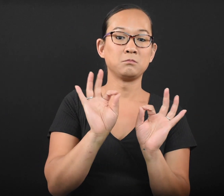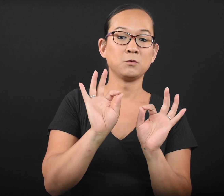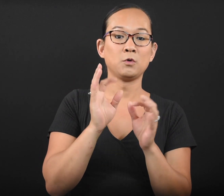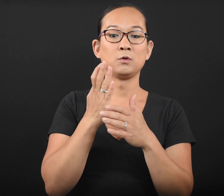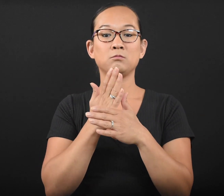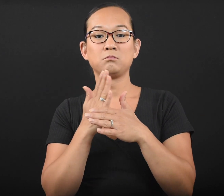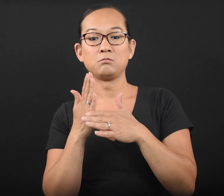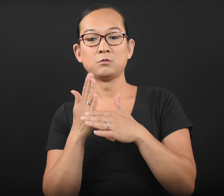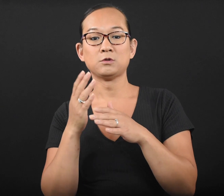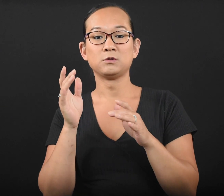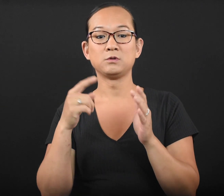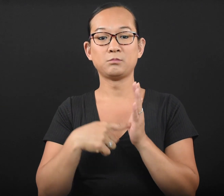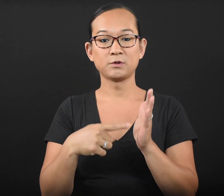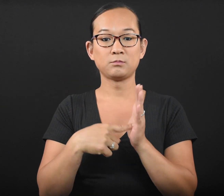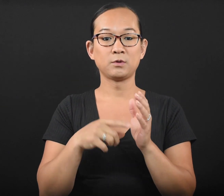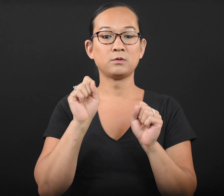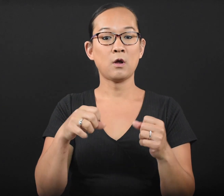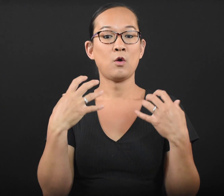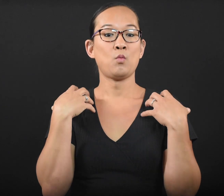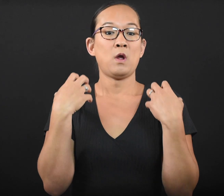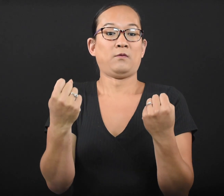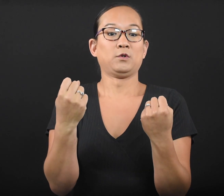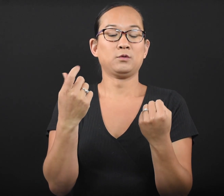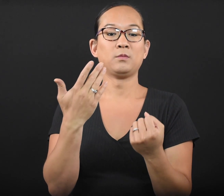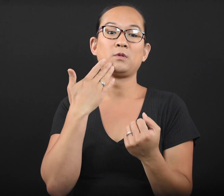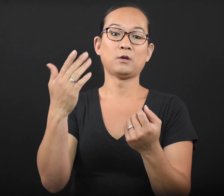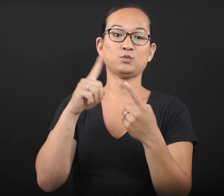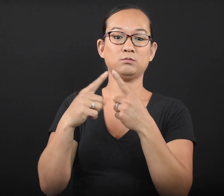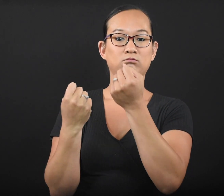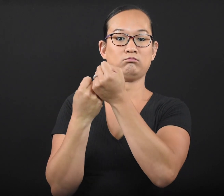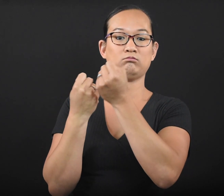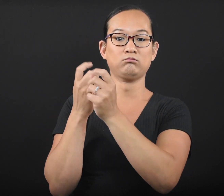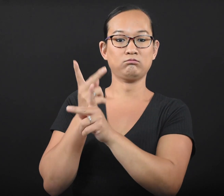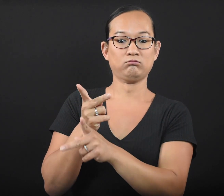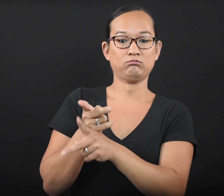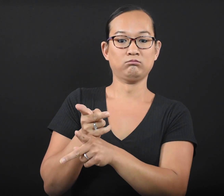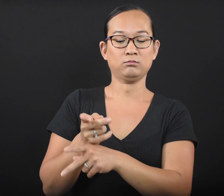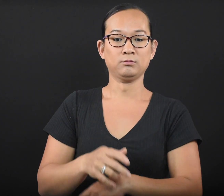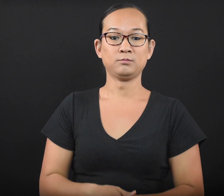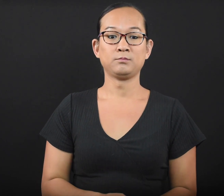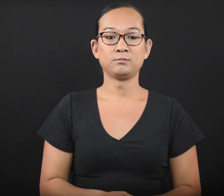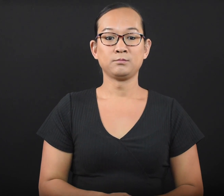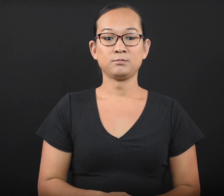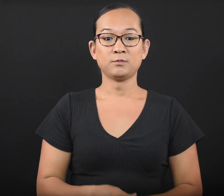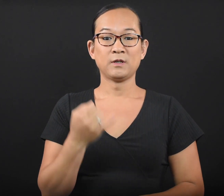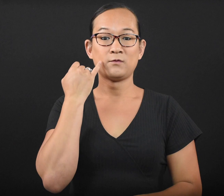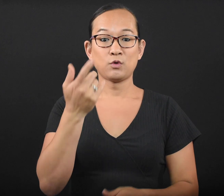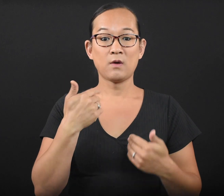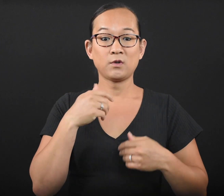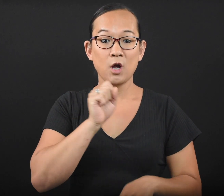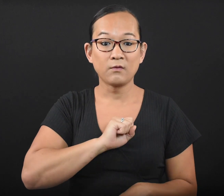have mild or moderate symptoms and can recover thanks to supportive care. If you have a cough,